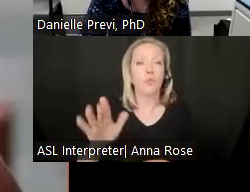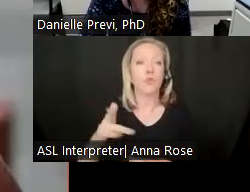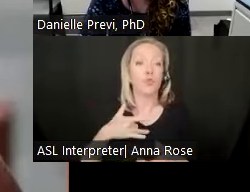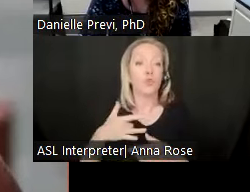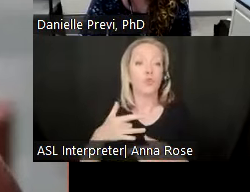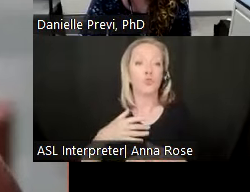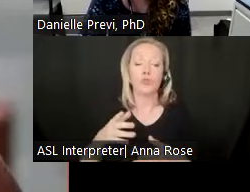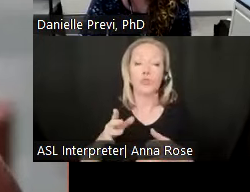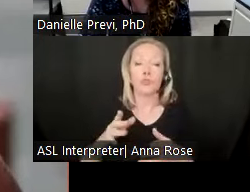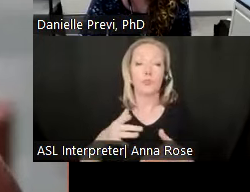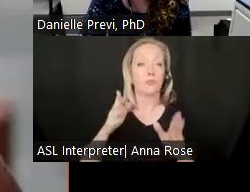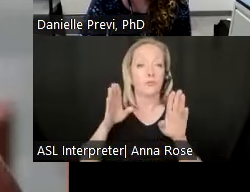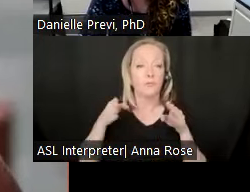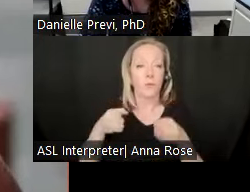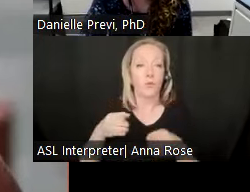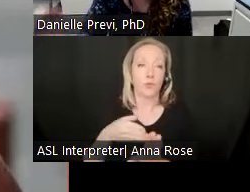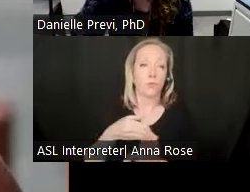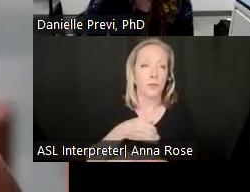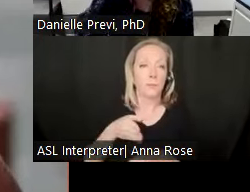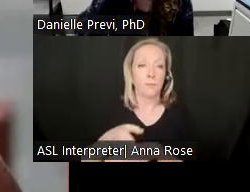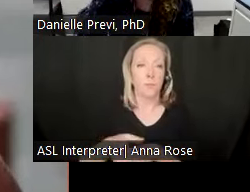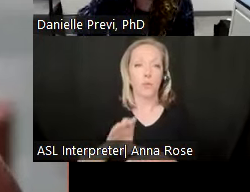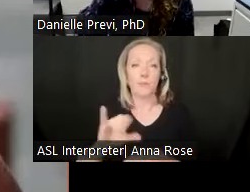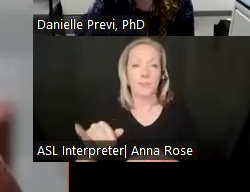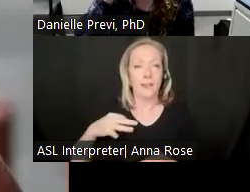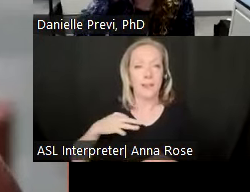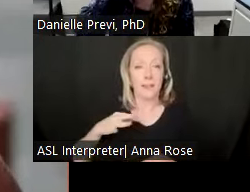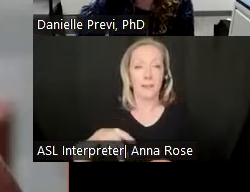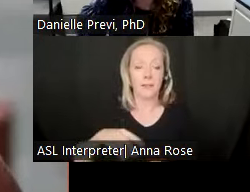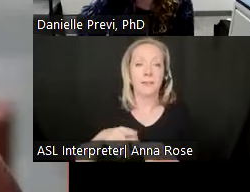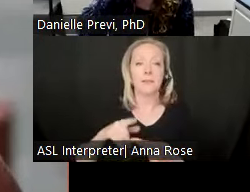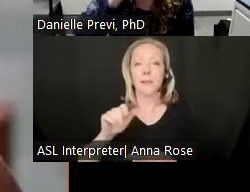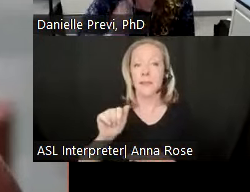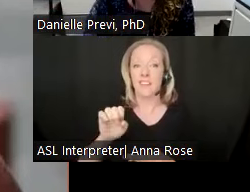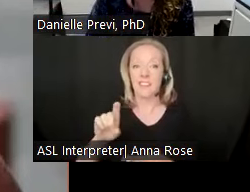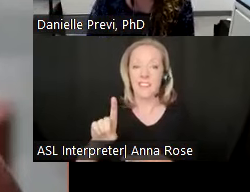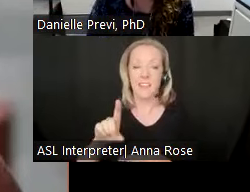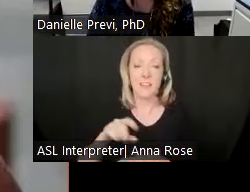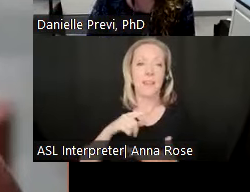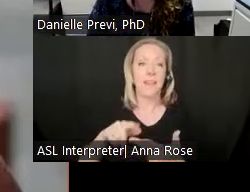post cochlear implant candidates, autism spectrum disorder, and attention deficit and hyperactivity